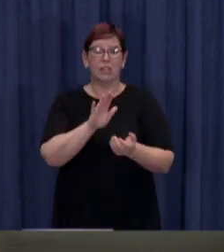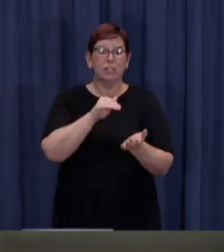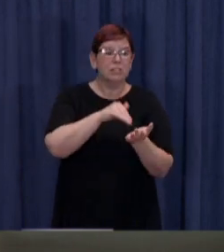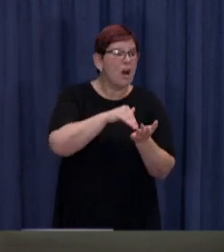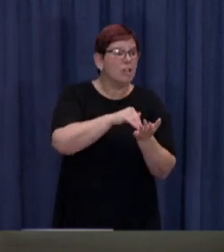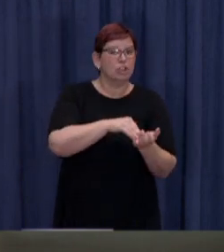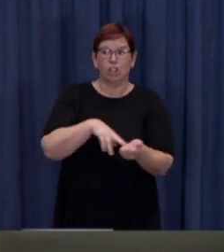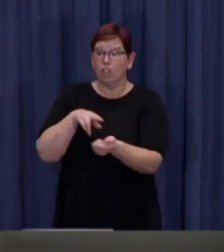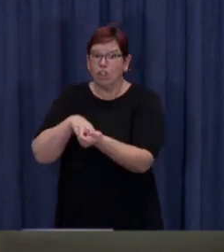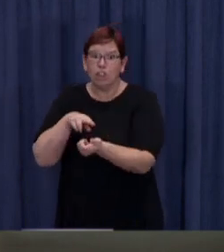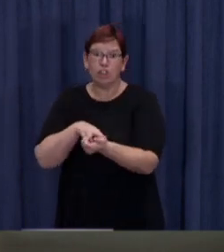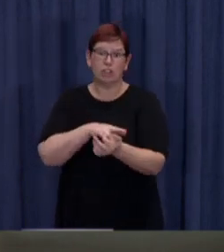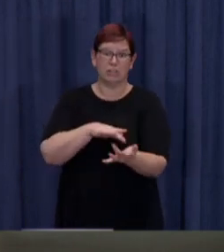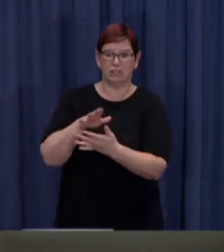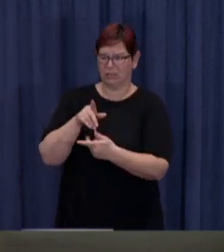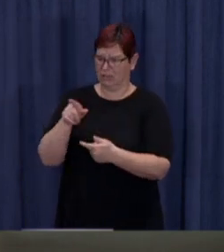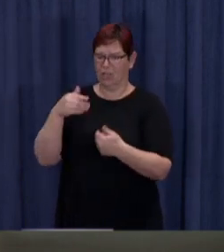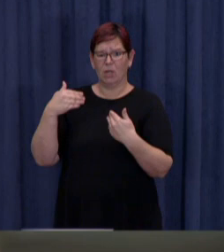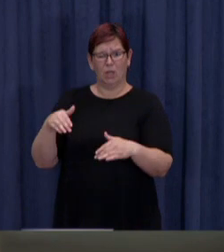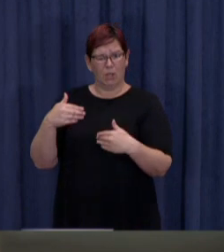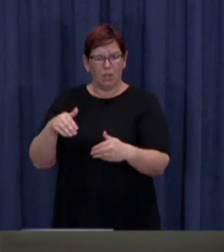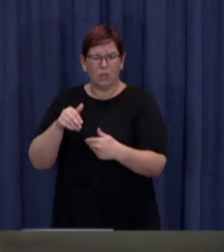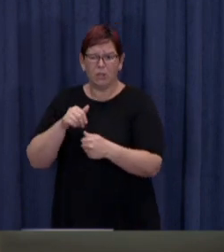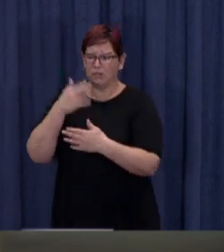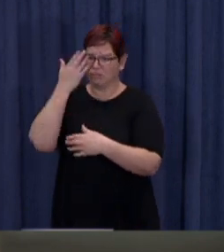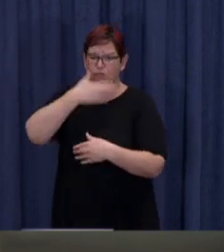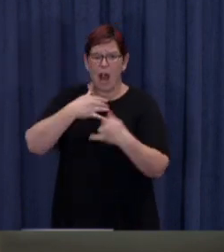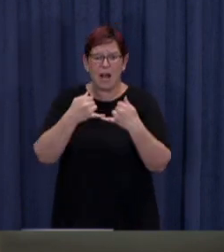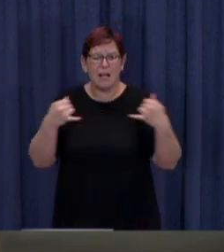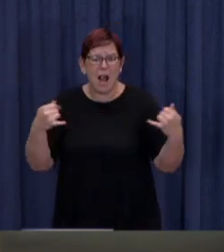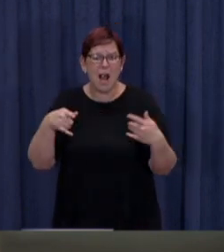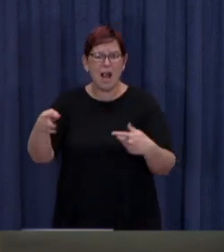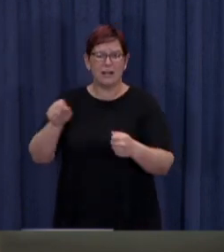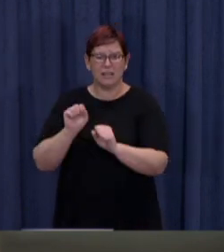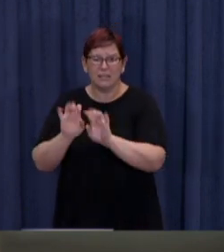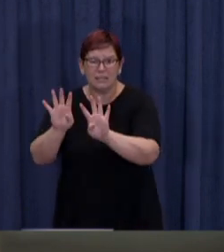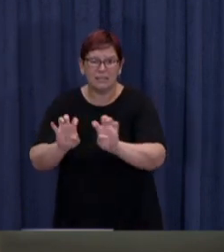emergency declaration in support of them and all city workers and first